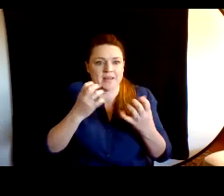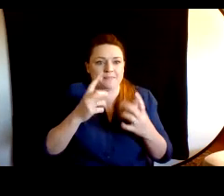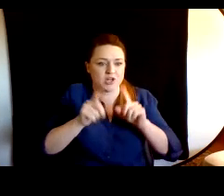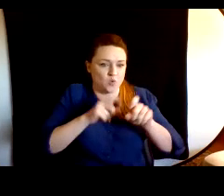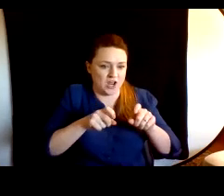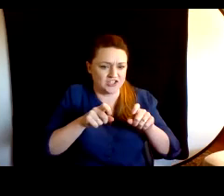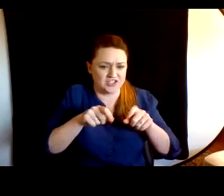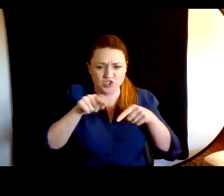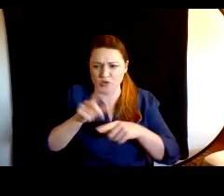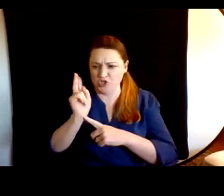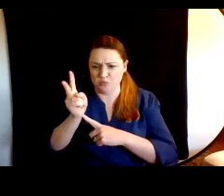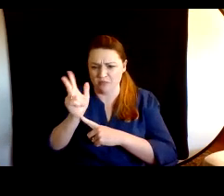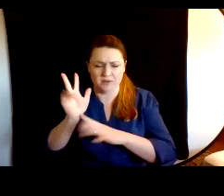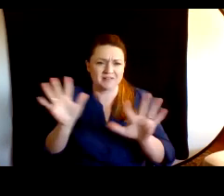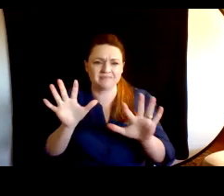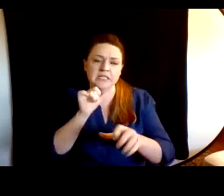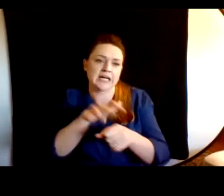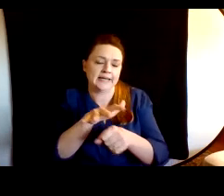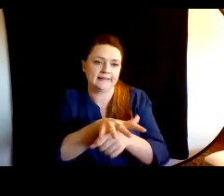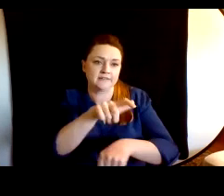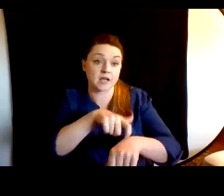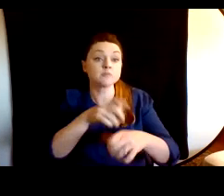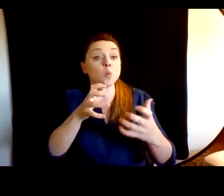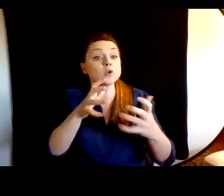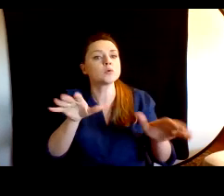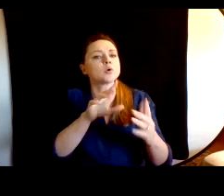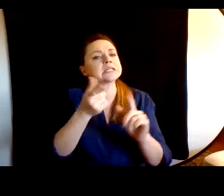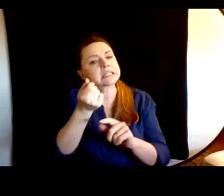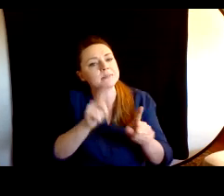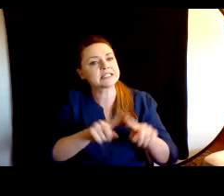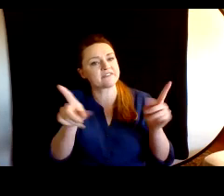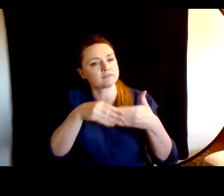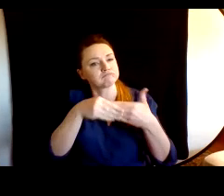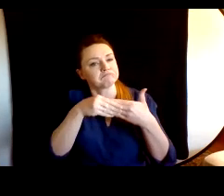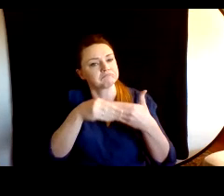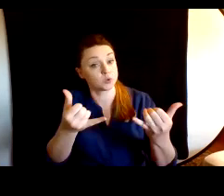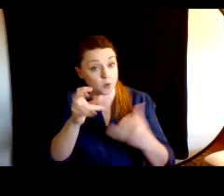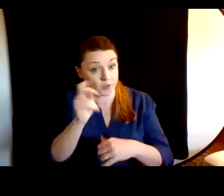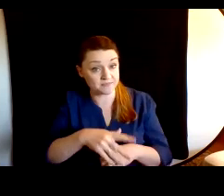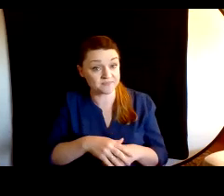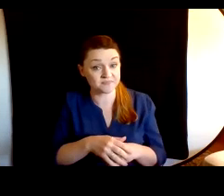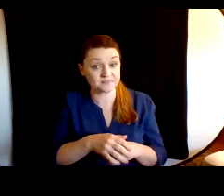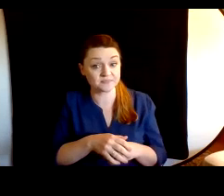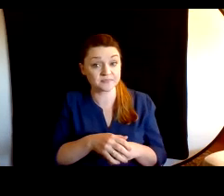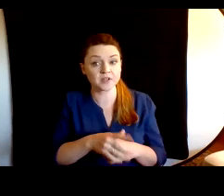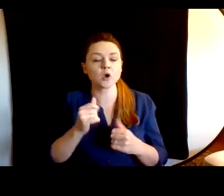I don't wanna do that. So we're gonna try to do things a little bit differently here today. With that being said, I hope everyone can take a collective breath.